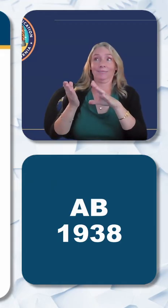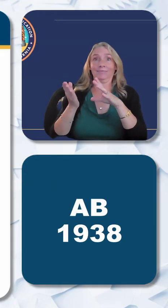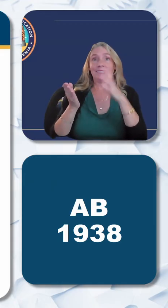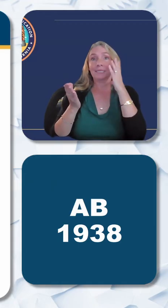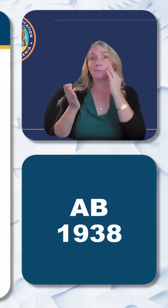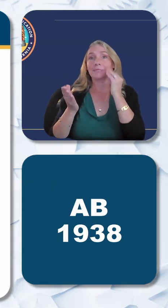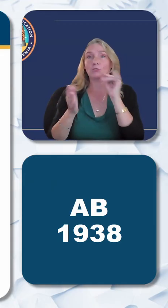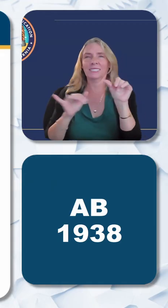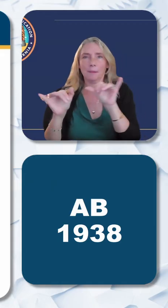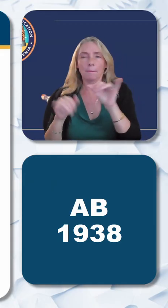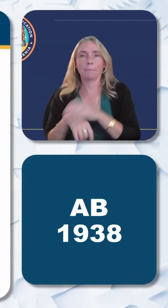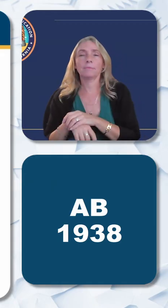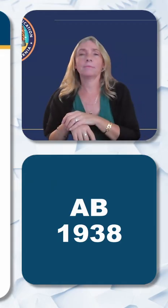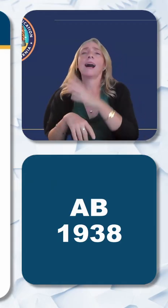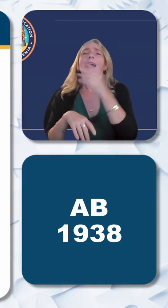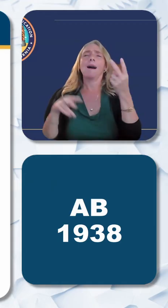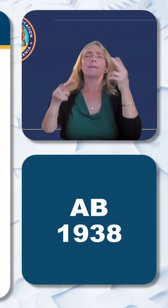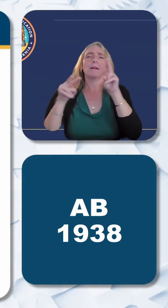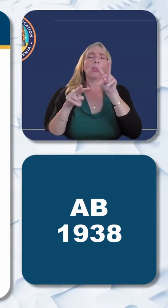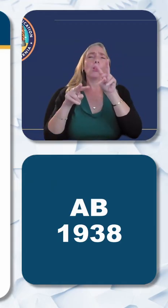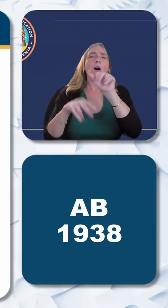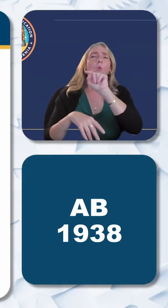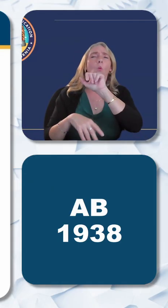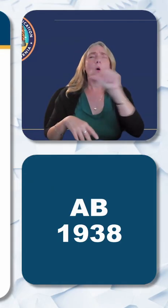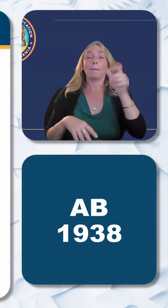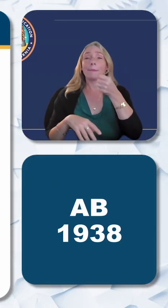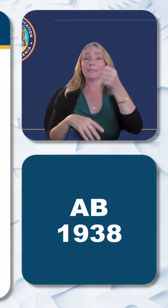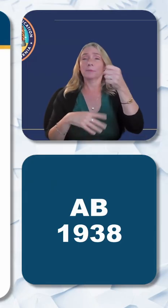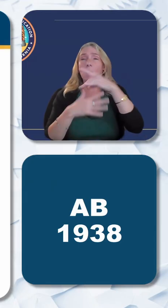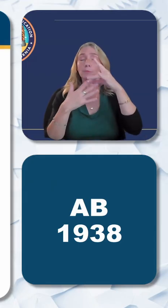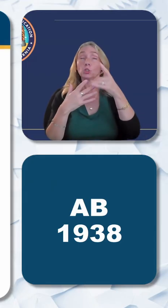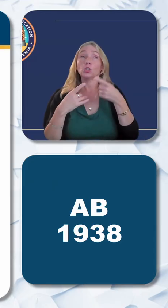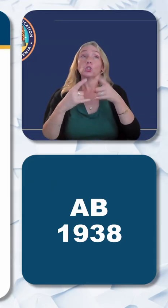Just as a general ed student, you know, we want them to experience the same.